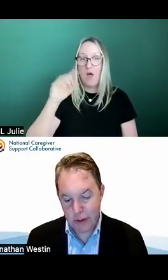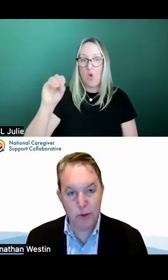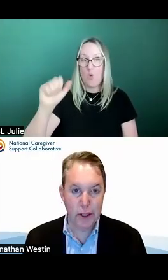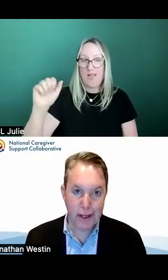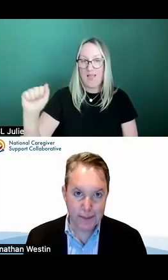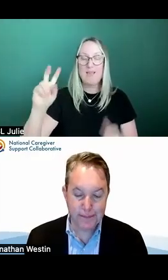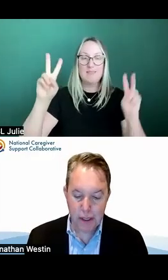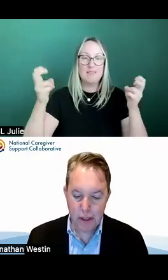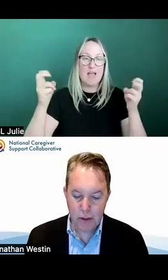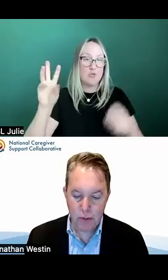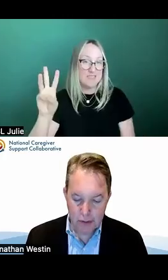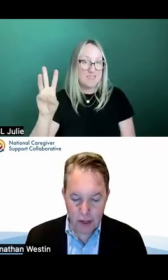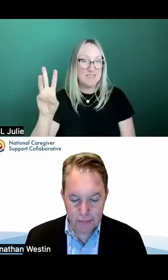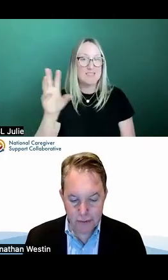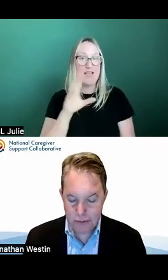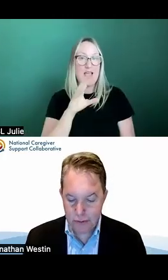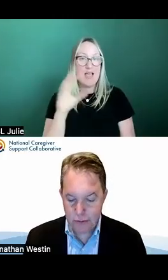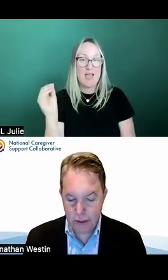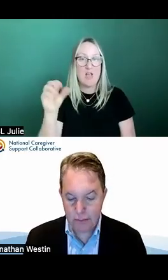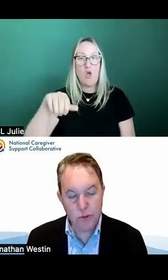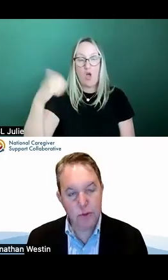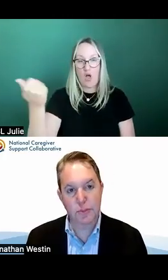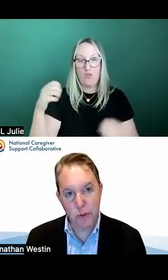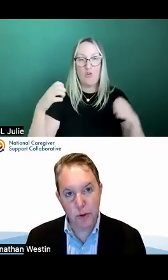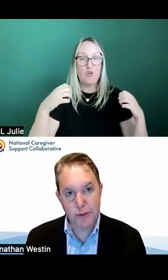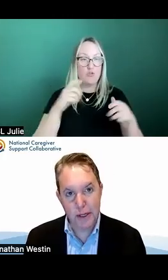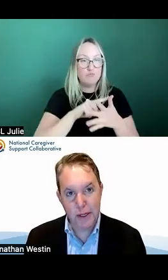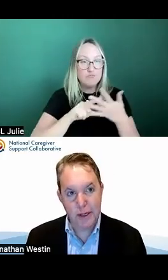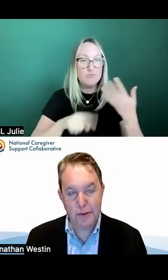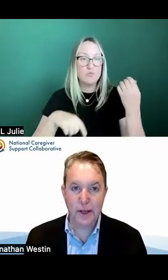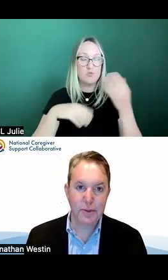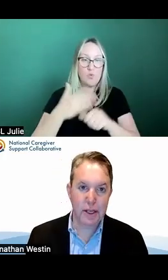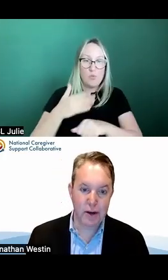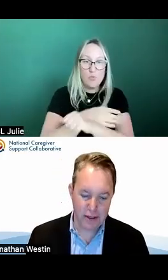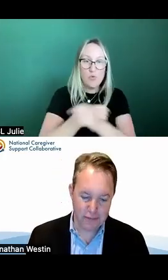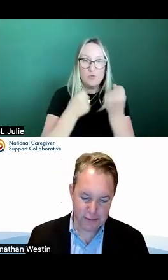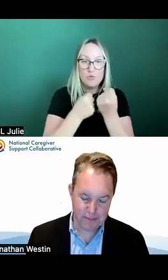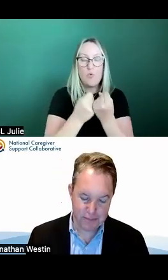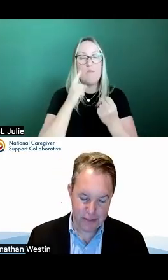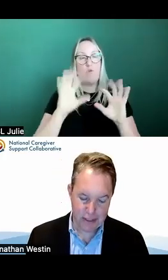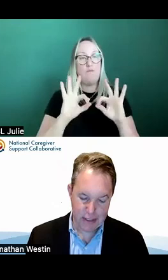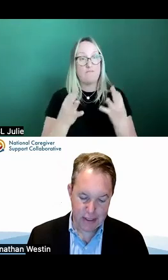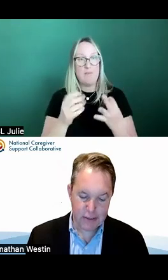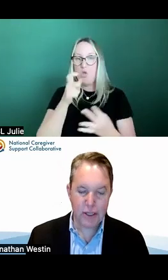greater alignment with other efforts to improve supports to family caregivers.